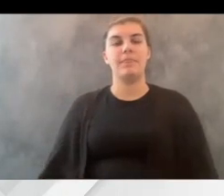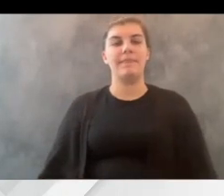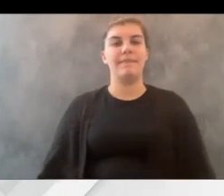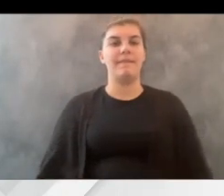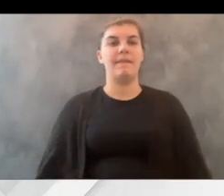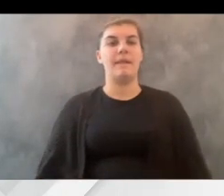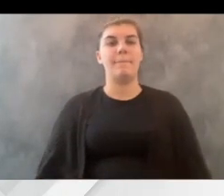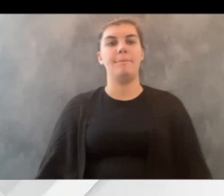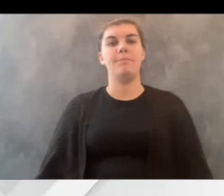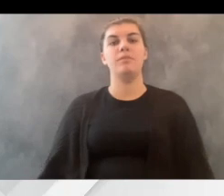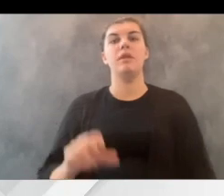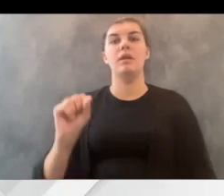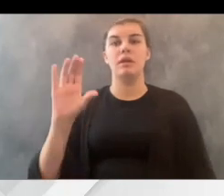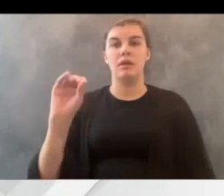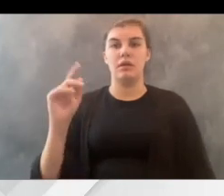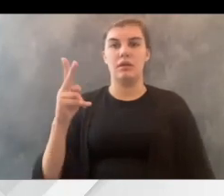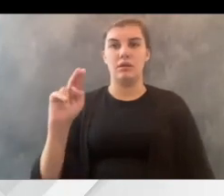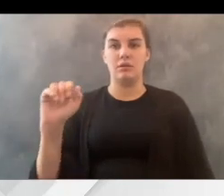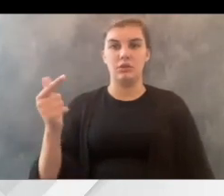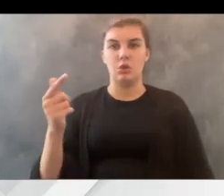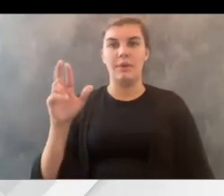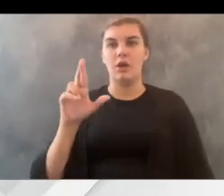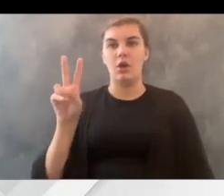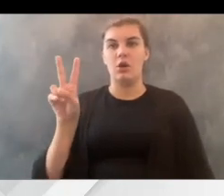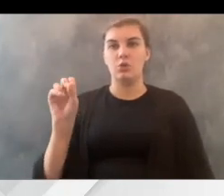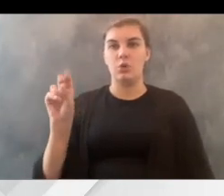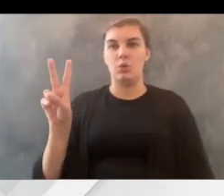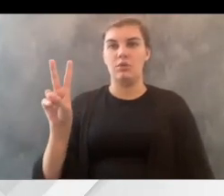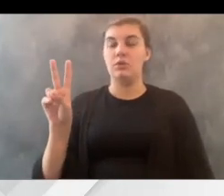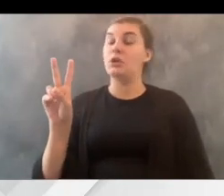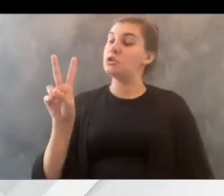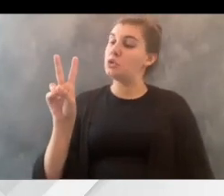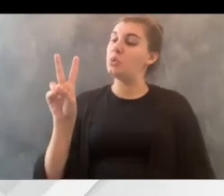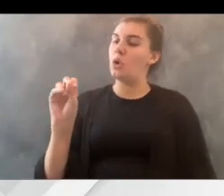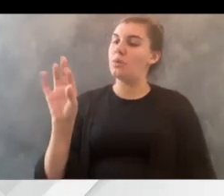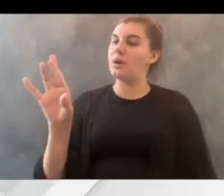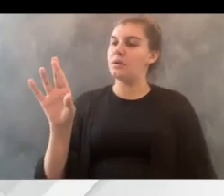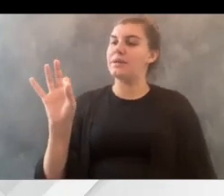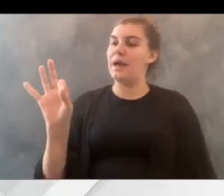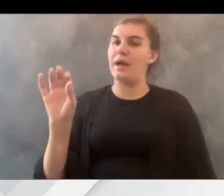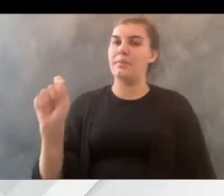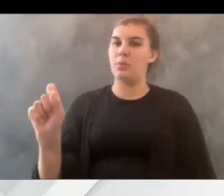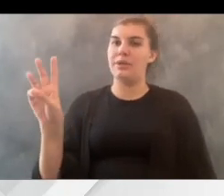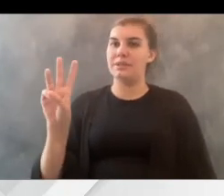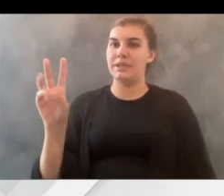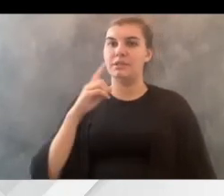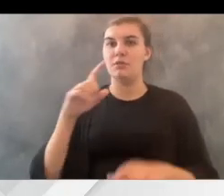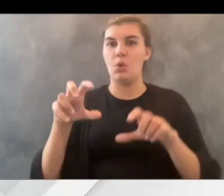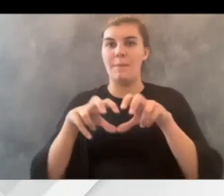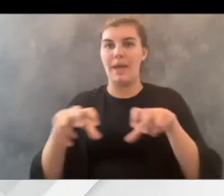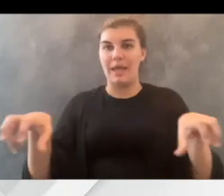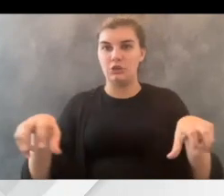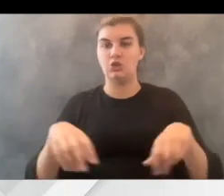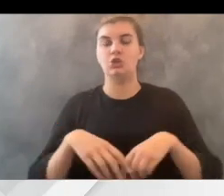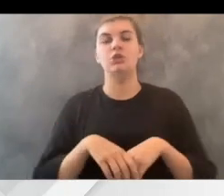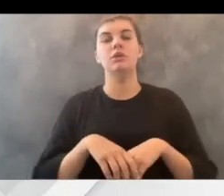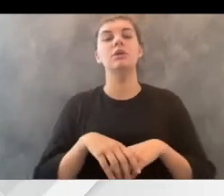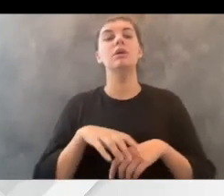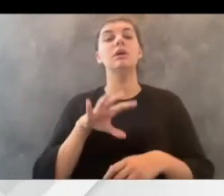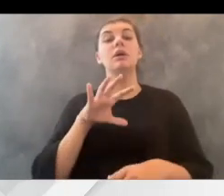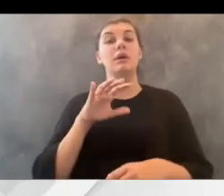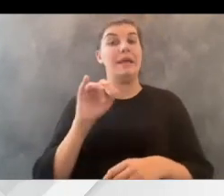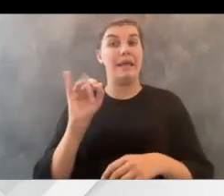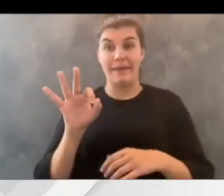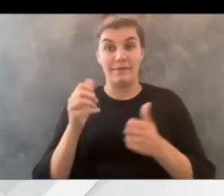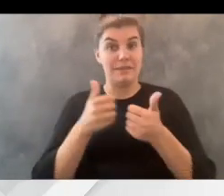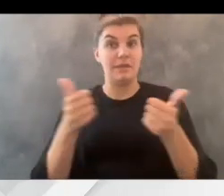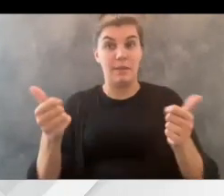The scoping in R209.6 is for benches other than those that are part of tables that need to